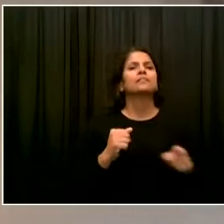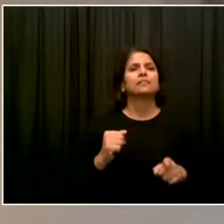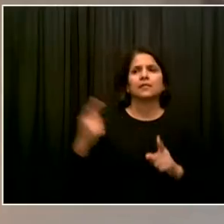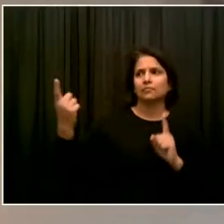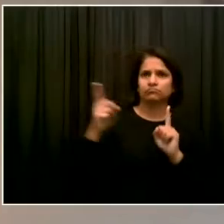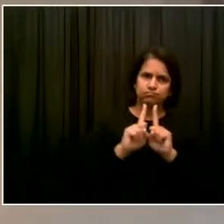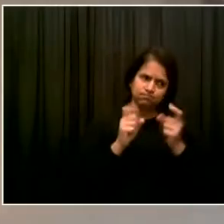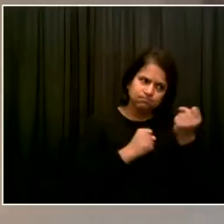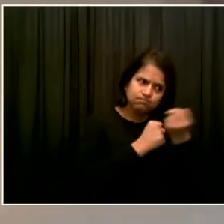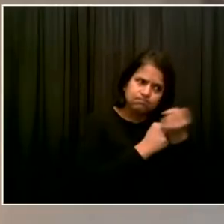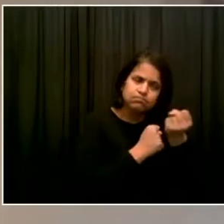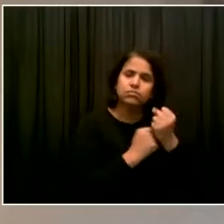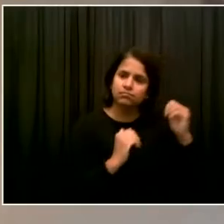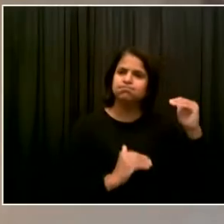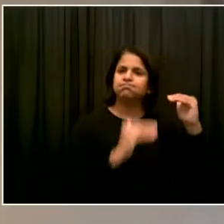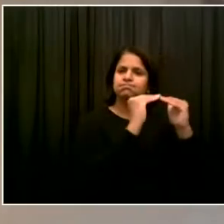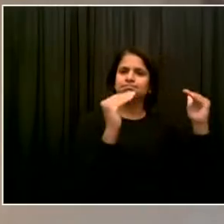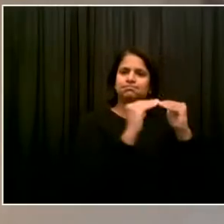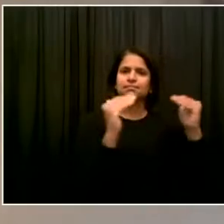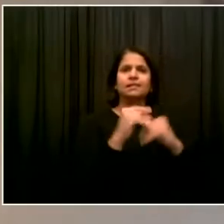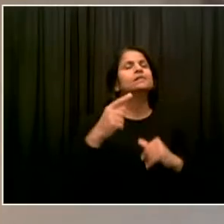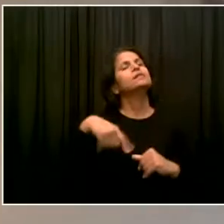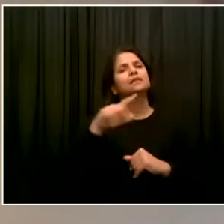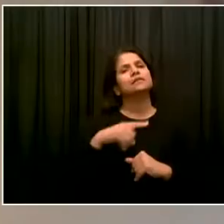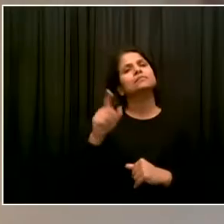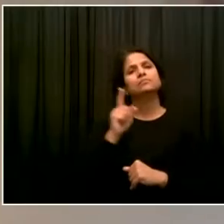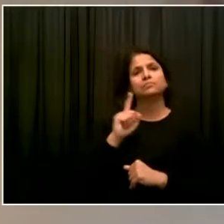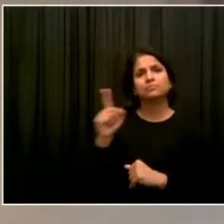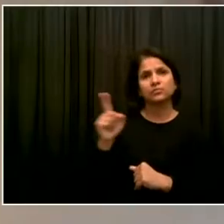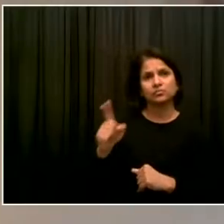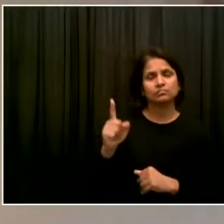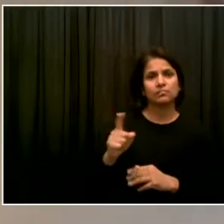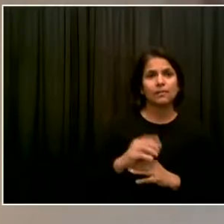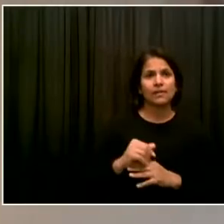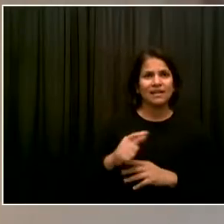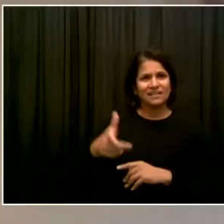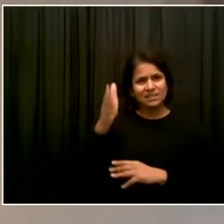PAINT PRINCIPLE TIME. HER VOICE HAS ALWAYS BEEN PIVOTAL BECAUSE